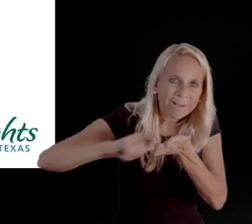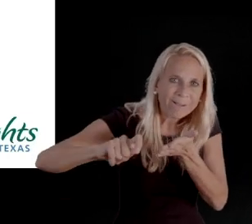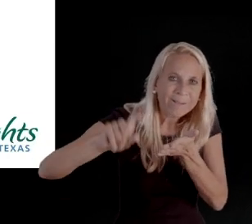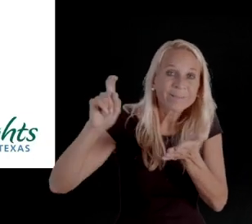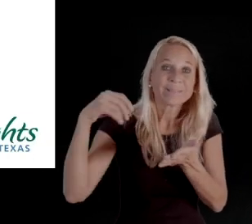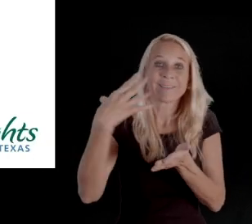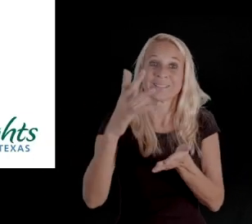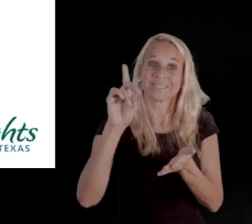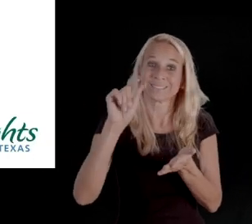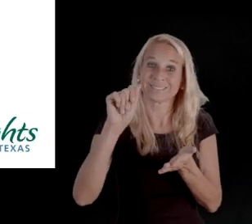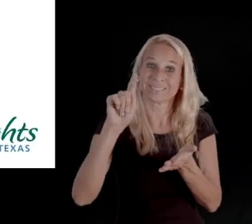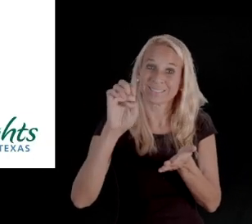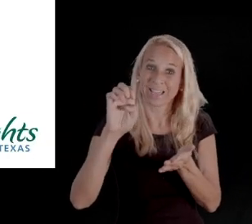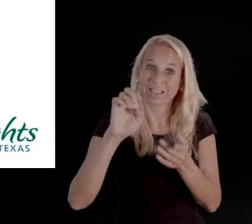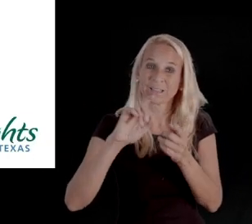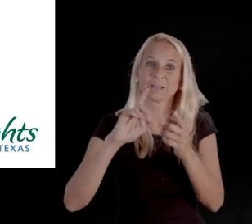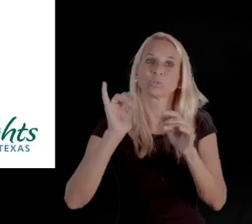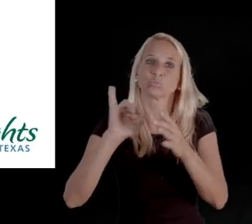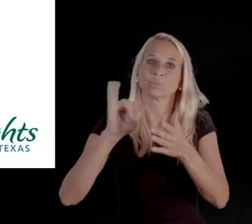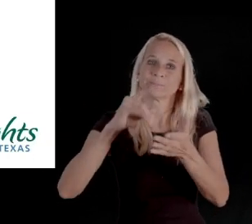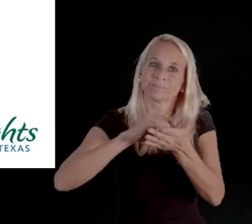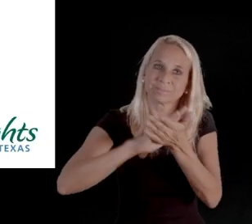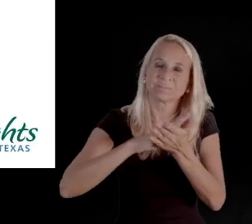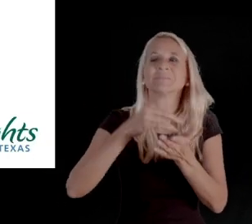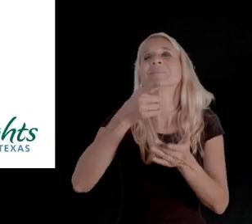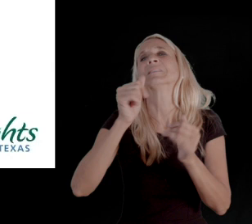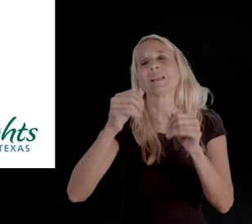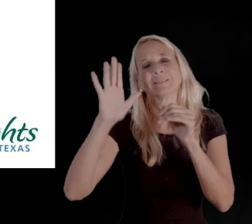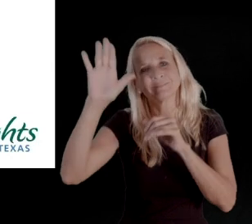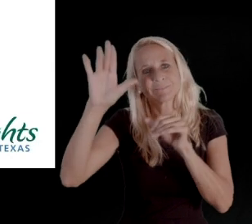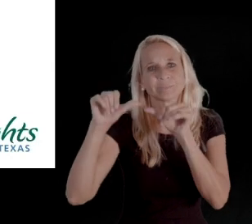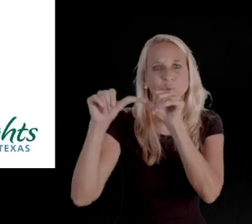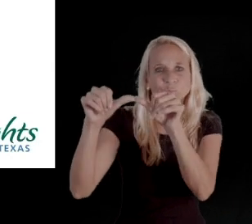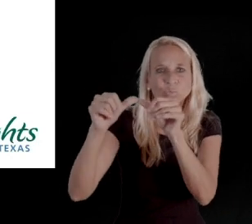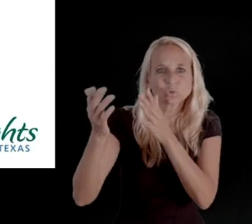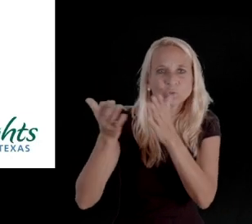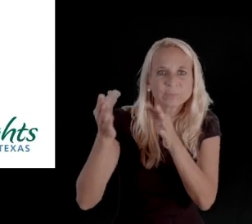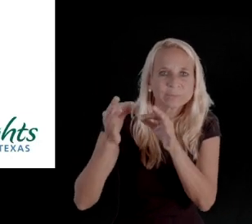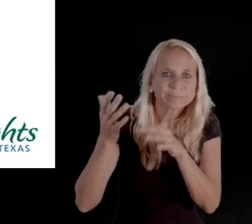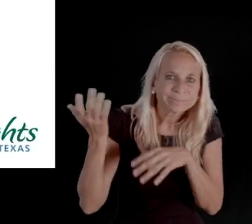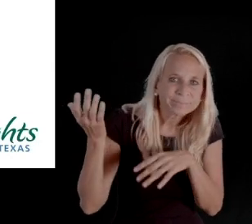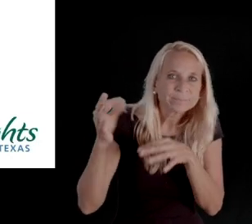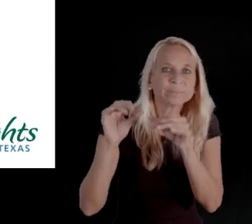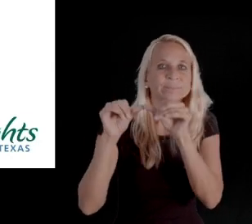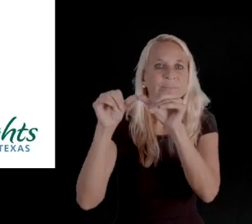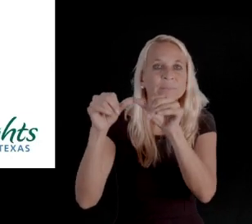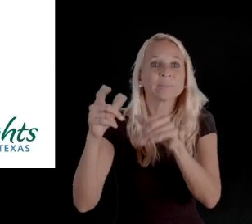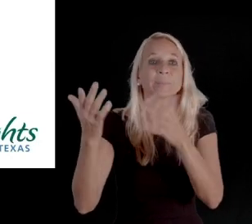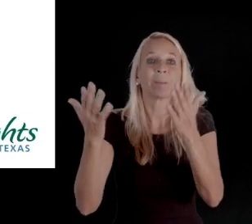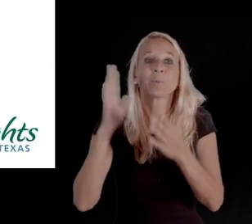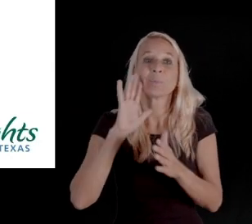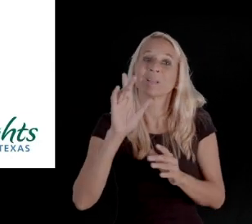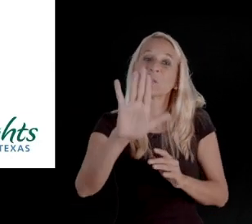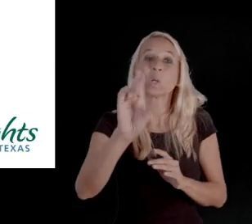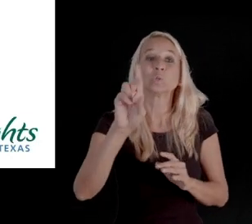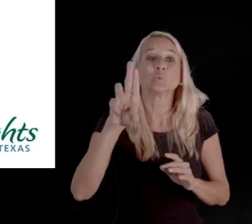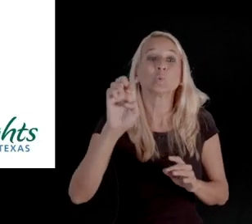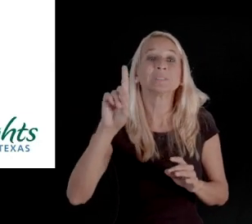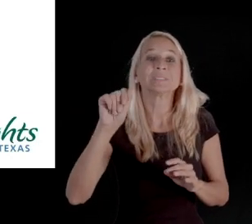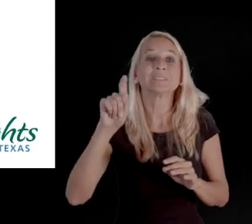if they bypass that due date. If you have continuation of services, they might push your due date and prioritize